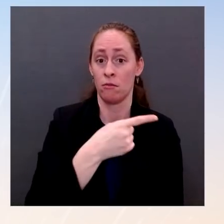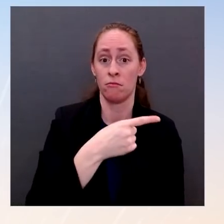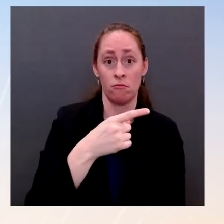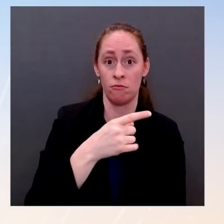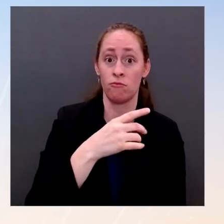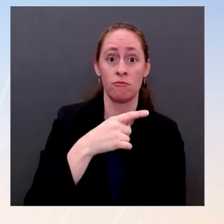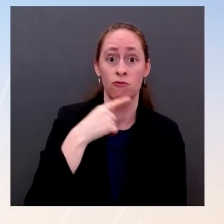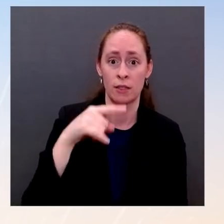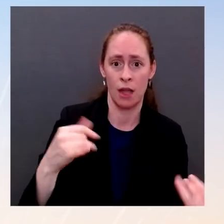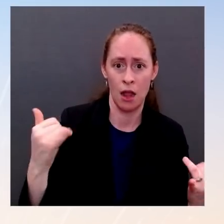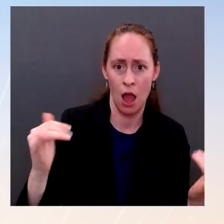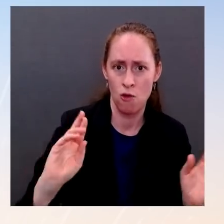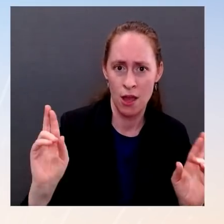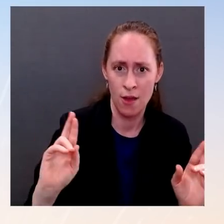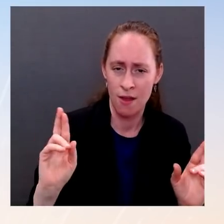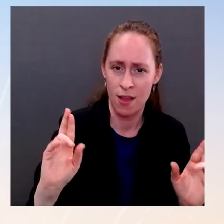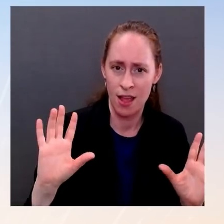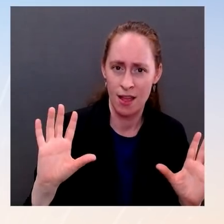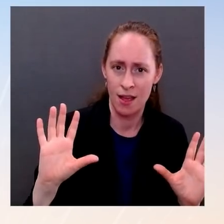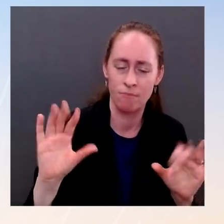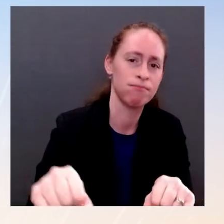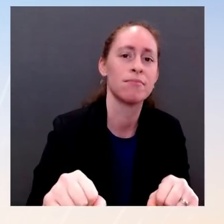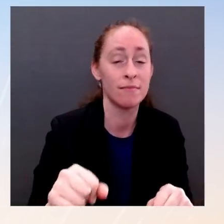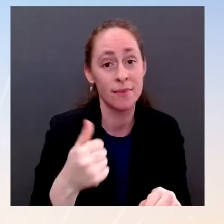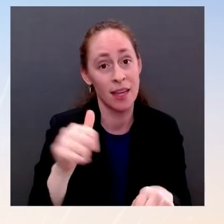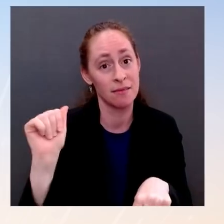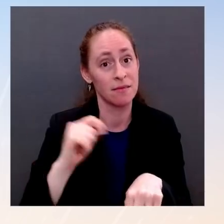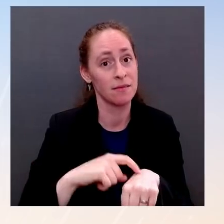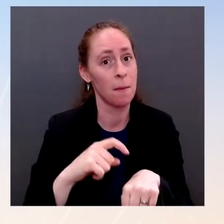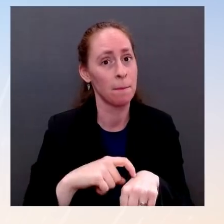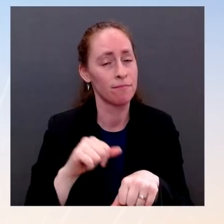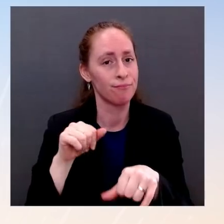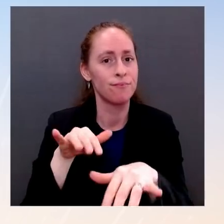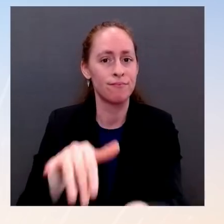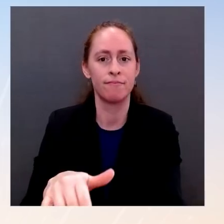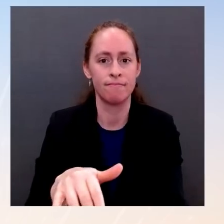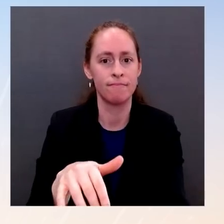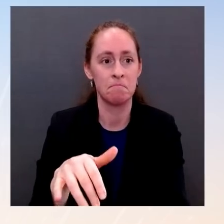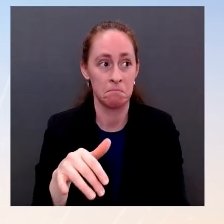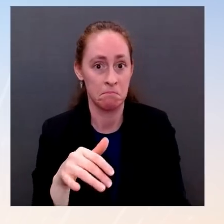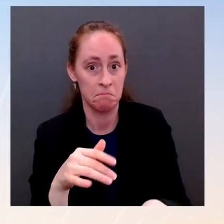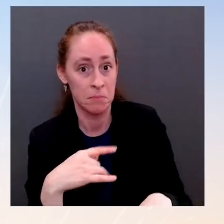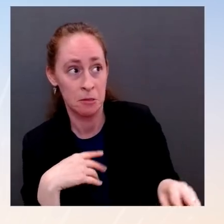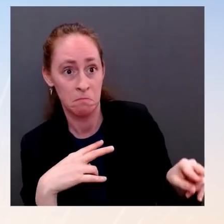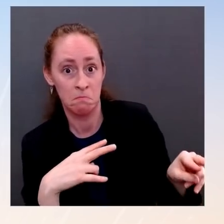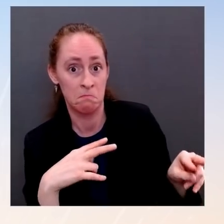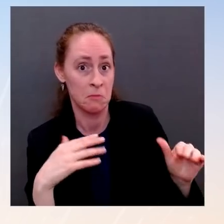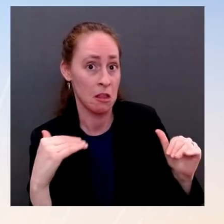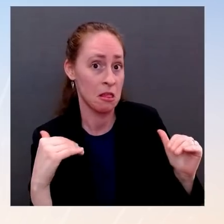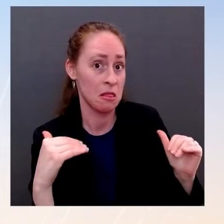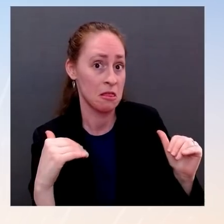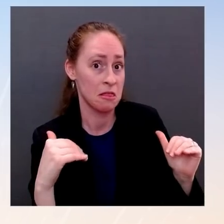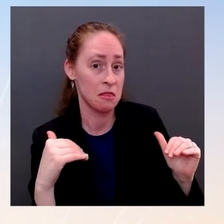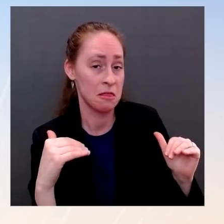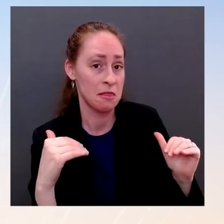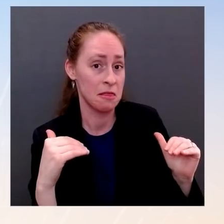or they could decide not to, and we are going to remain -- keep the door to diplomacy open, as we should.